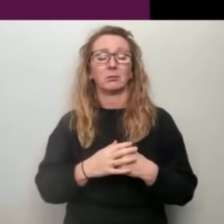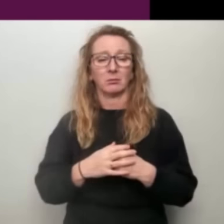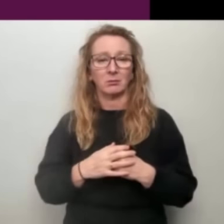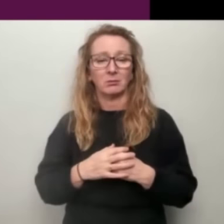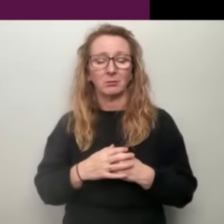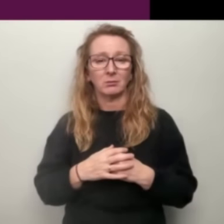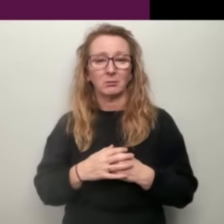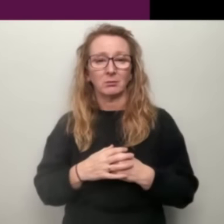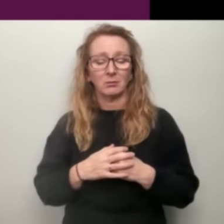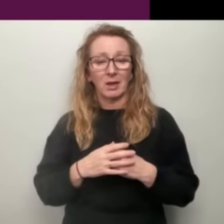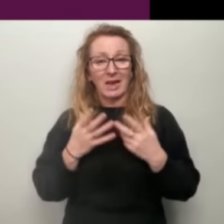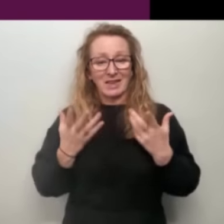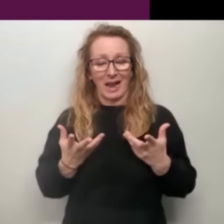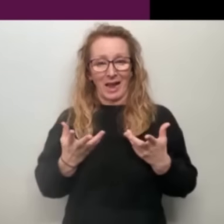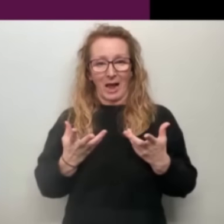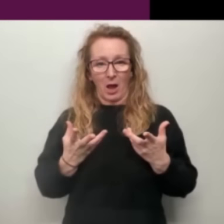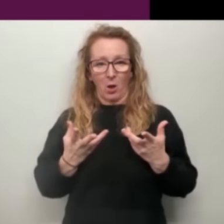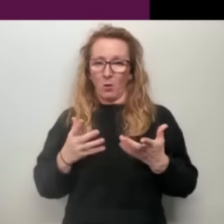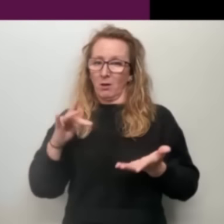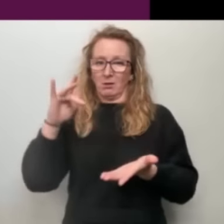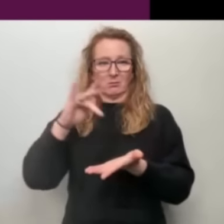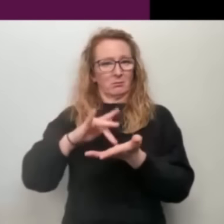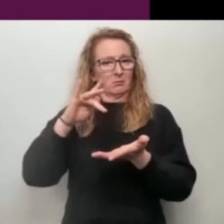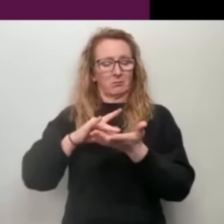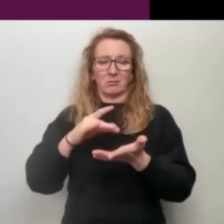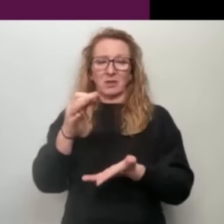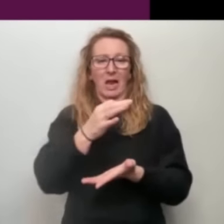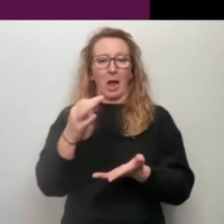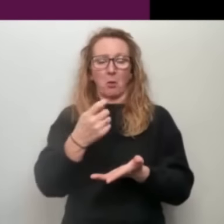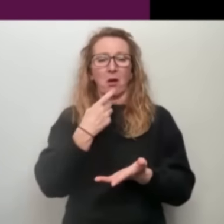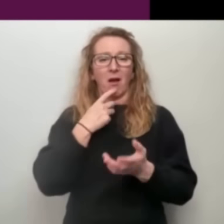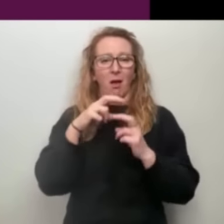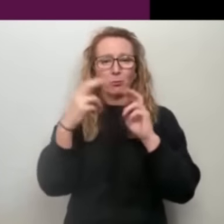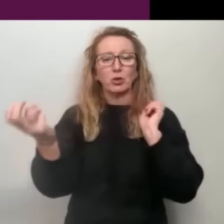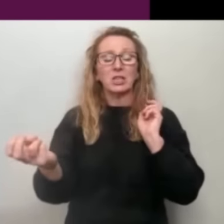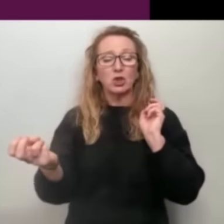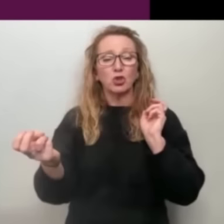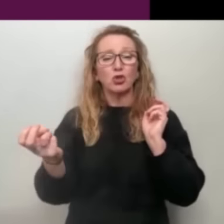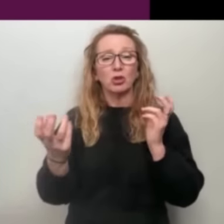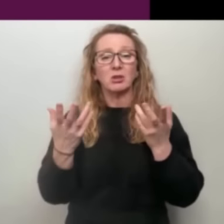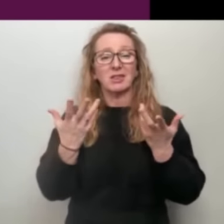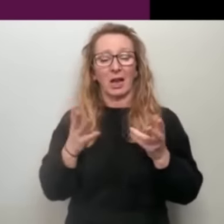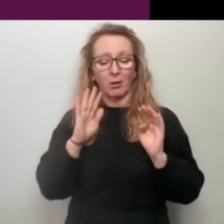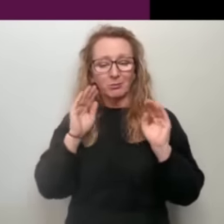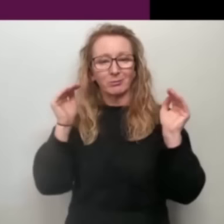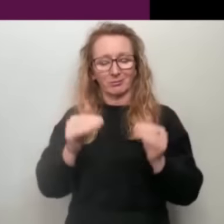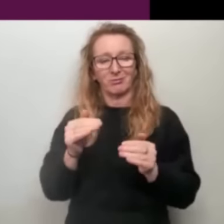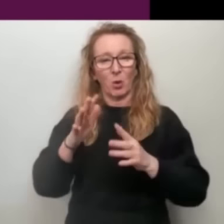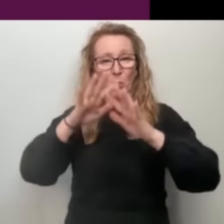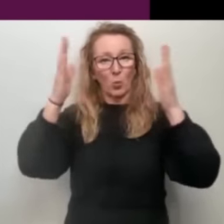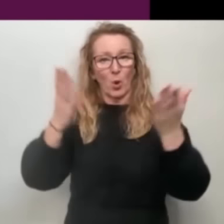It now sits right at the heart of the town of Ironbridge, which is now the focus of a world heritage site.